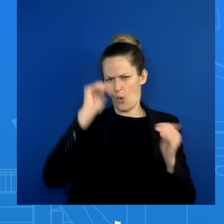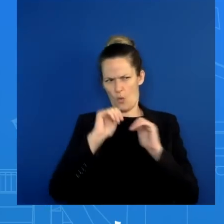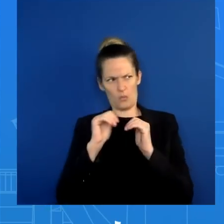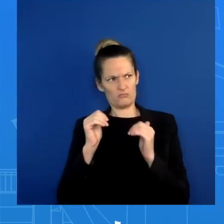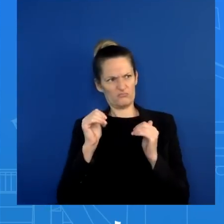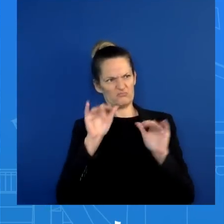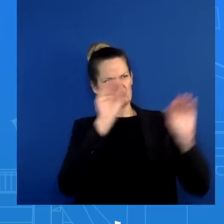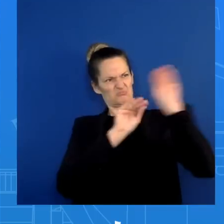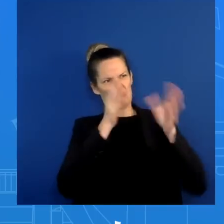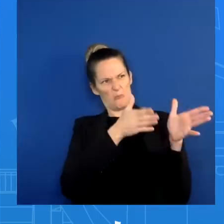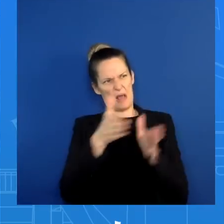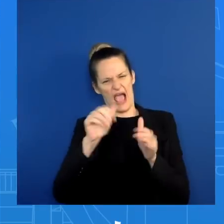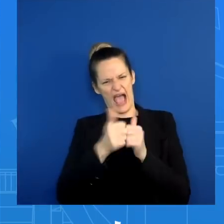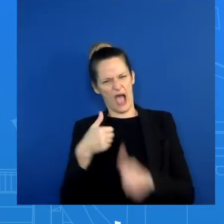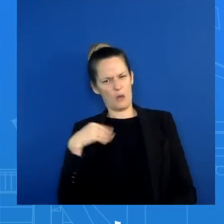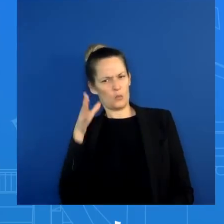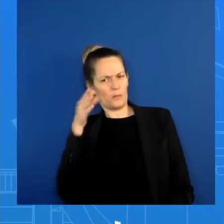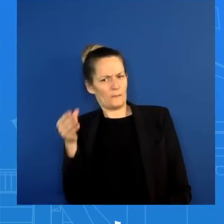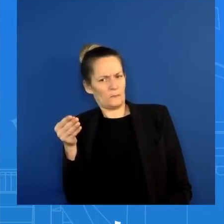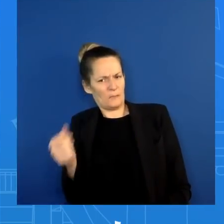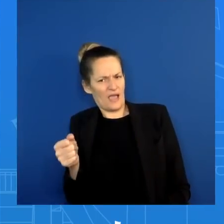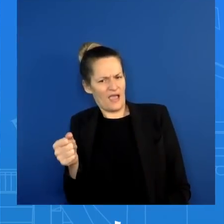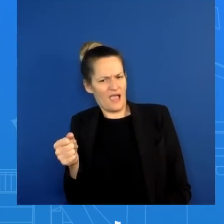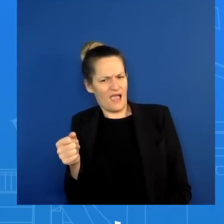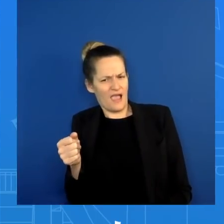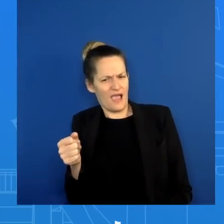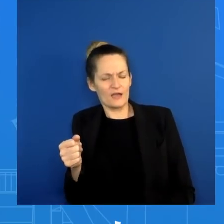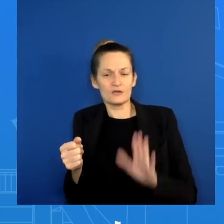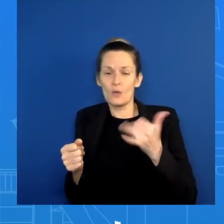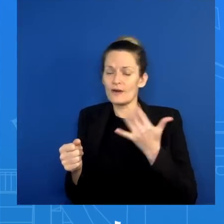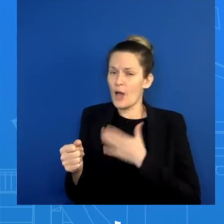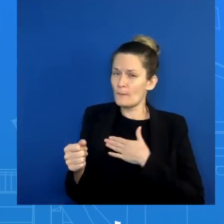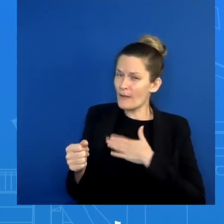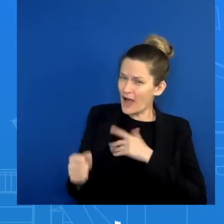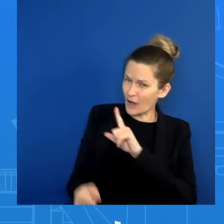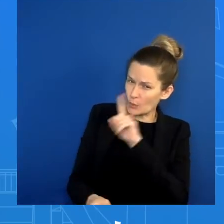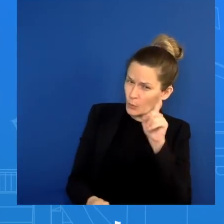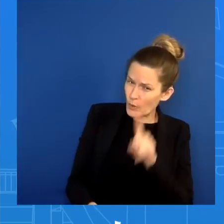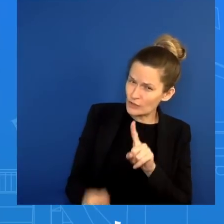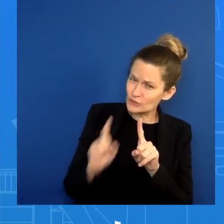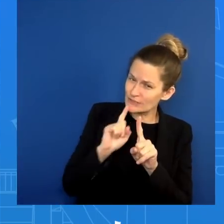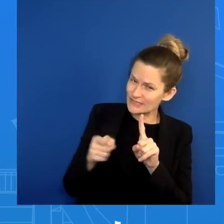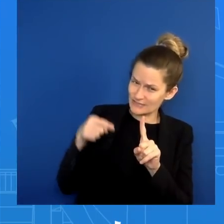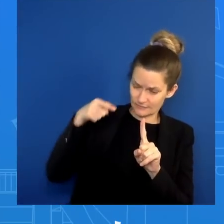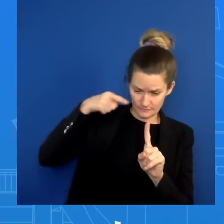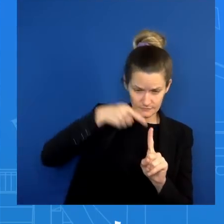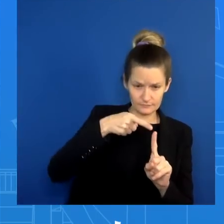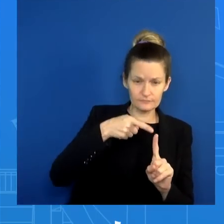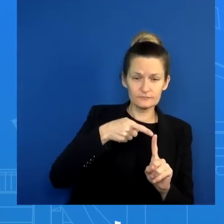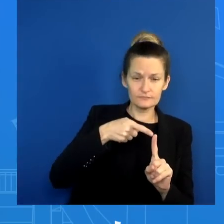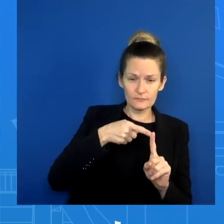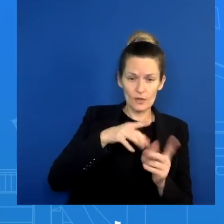that this this student loan program is fully paid for? And if it's not, why does the president think